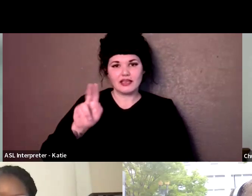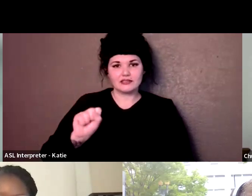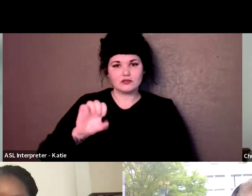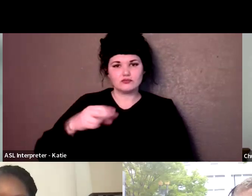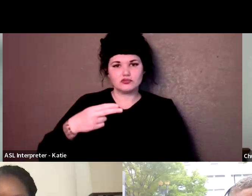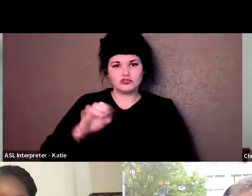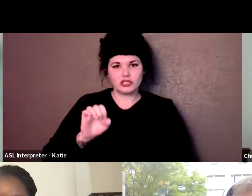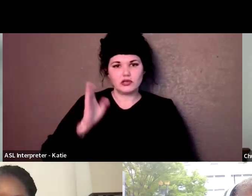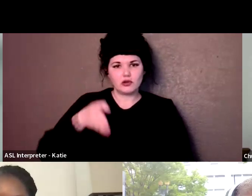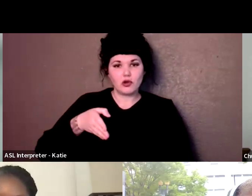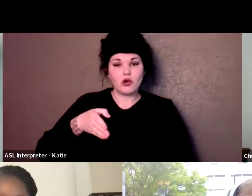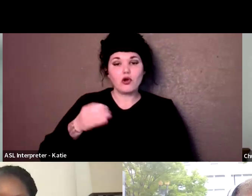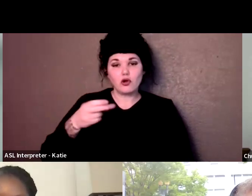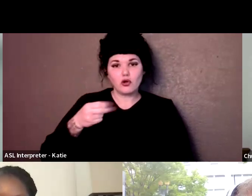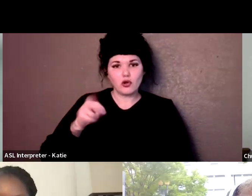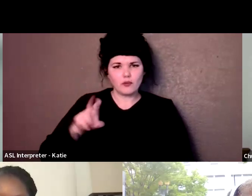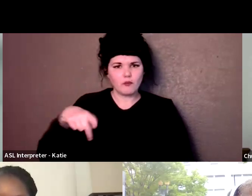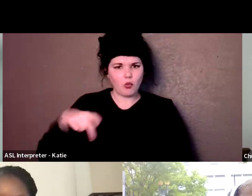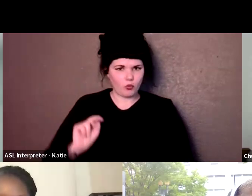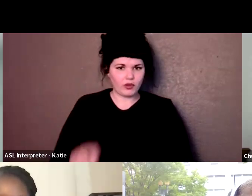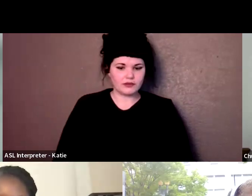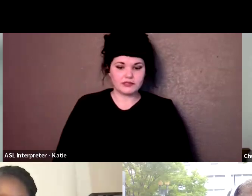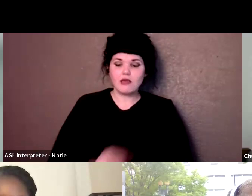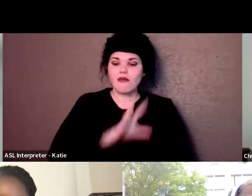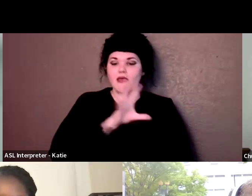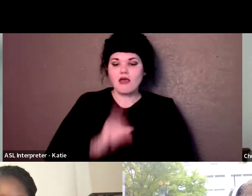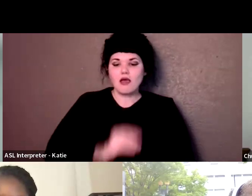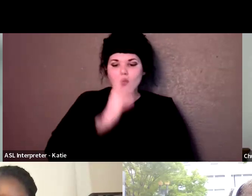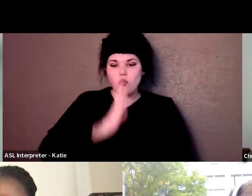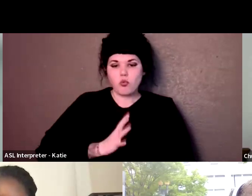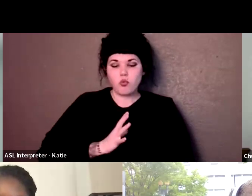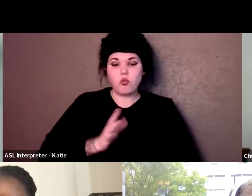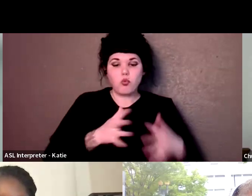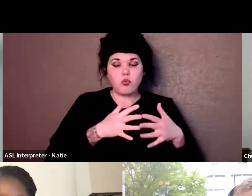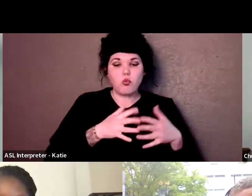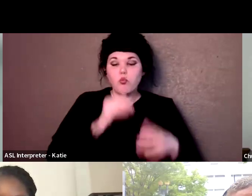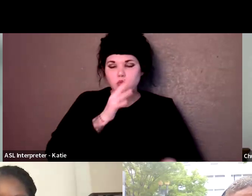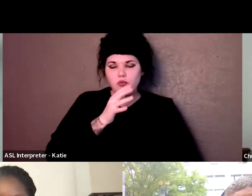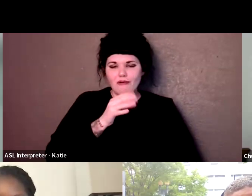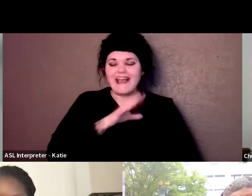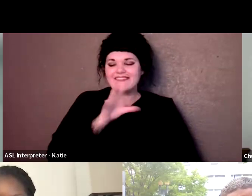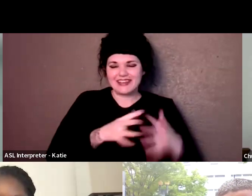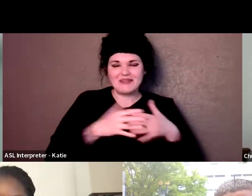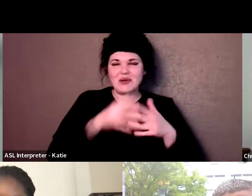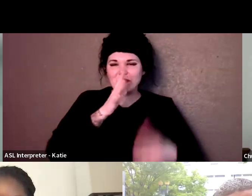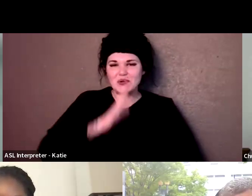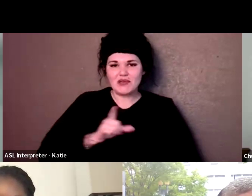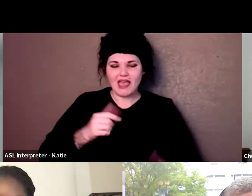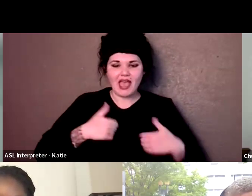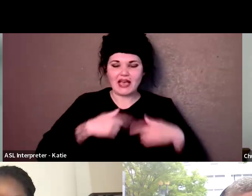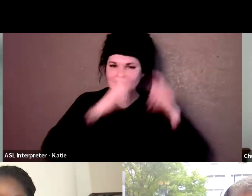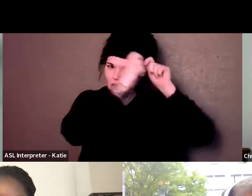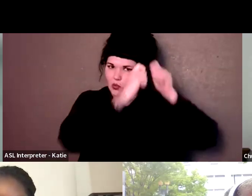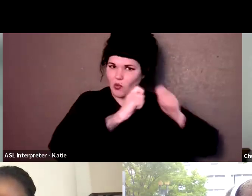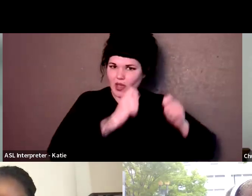an African-American woman with braided hair that's pulled back in a bun and eye-glasses